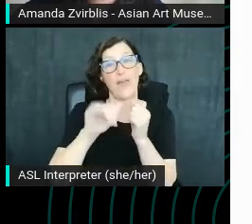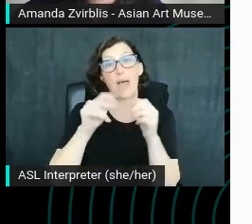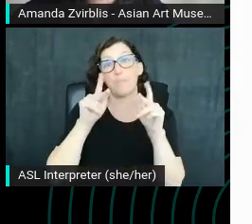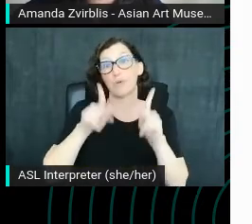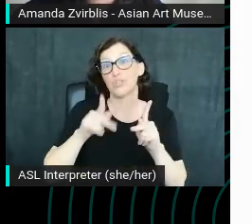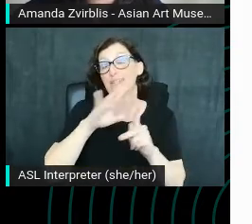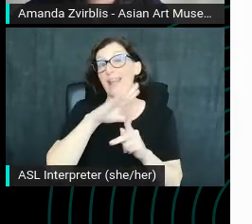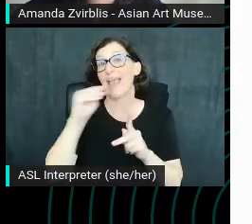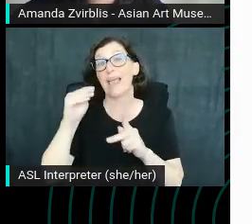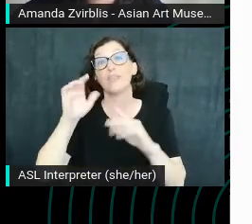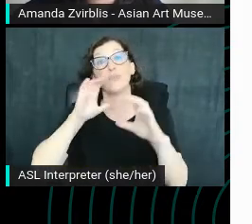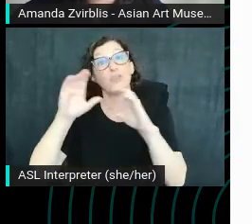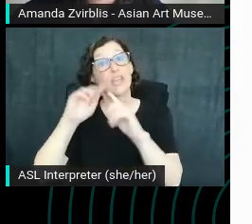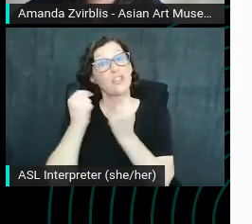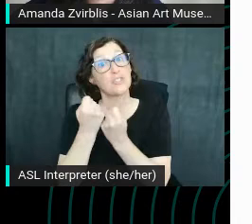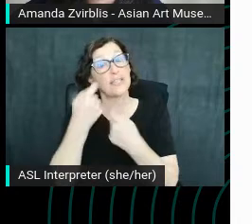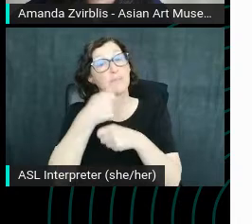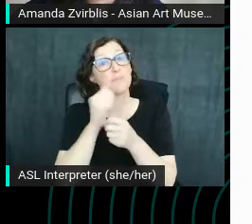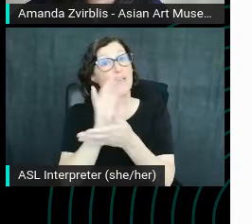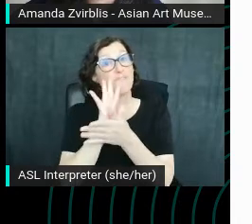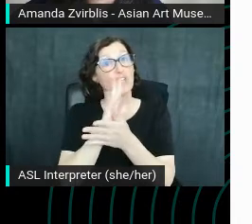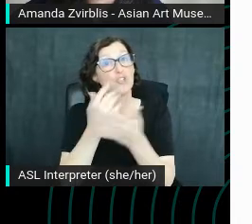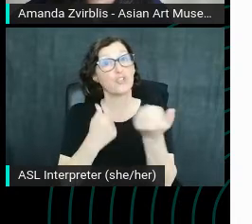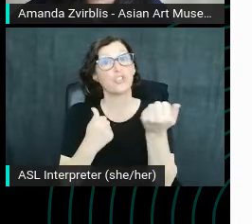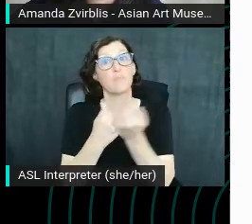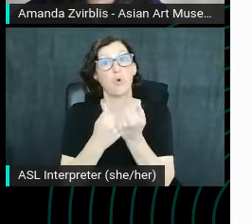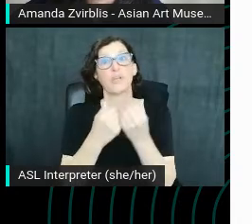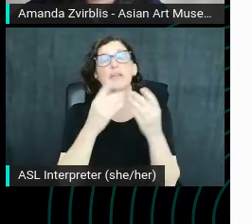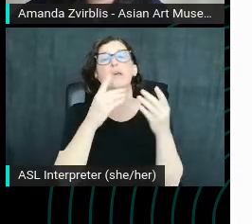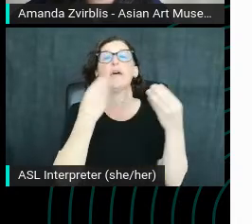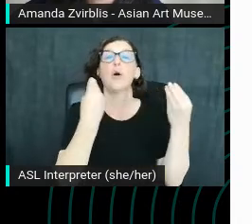to create video to support our marketing and digital engagement goals.